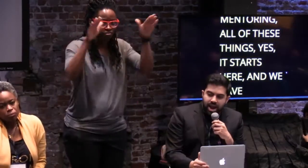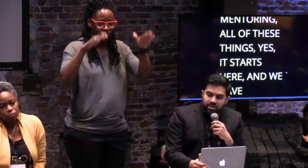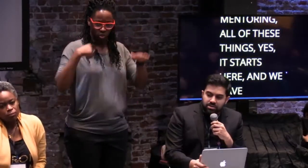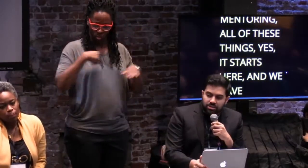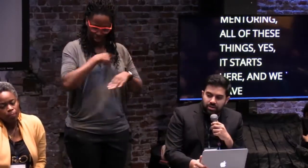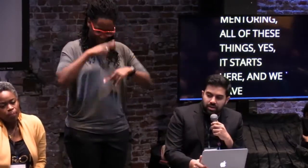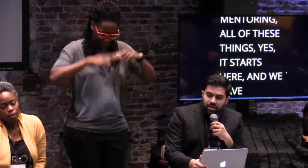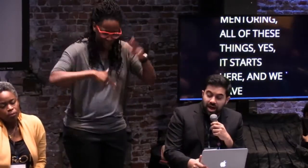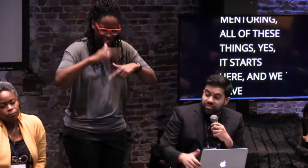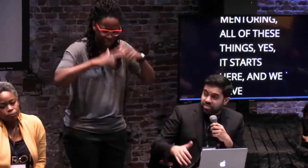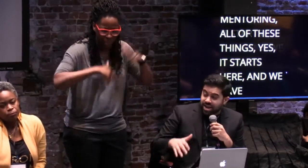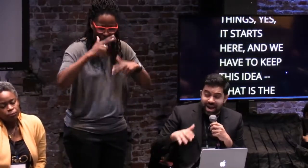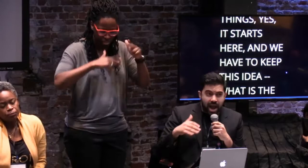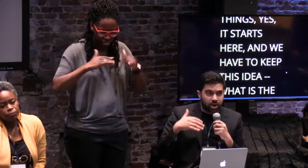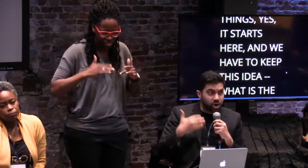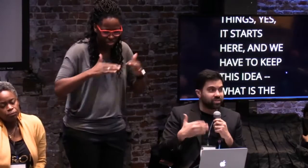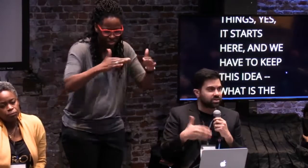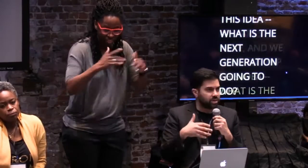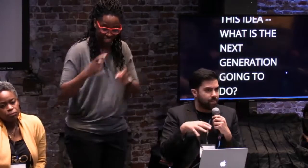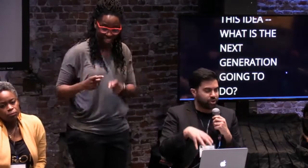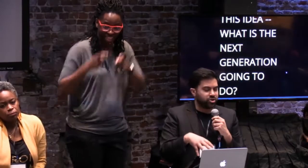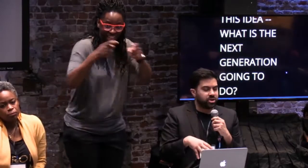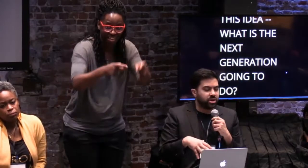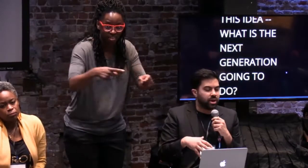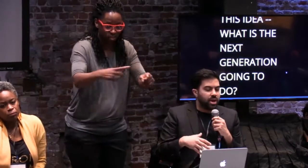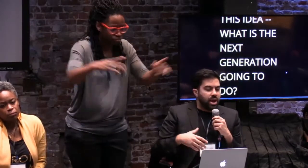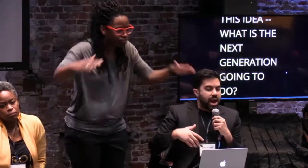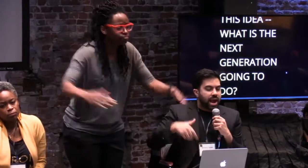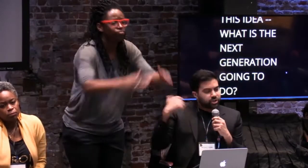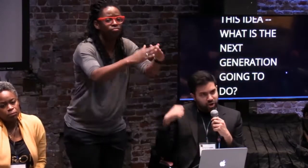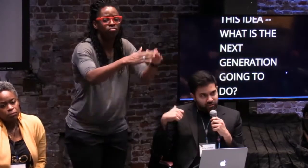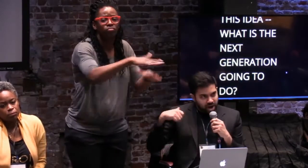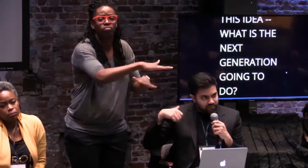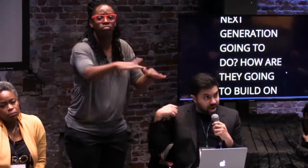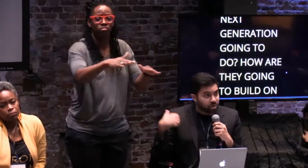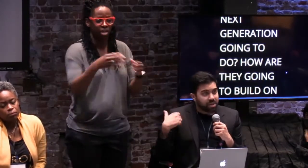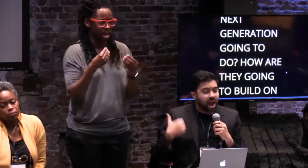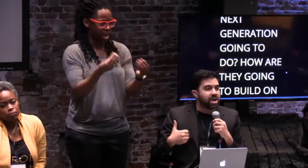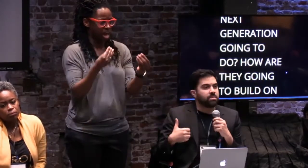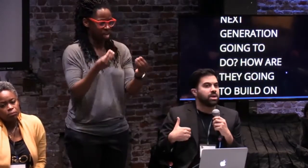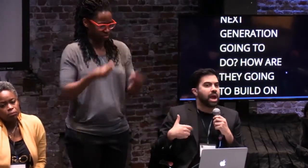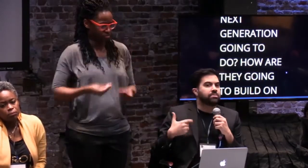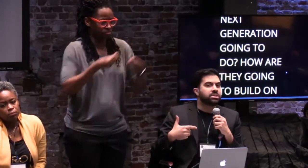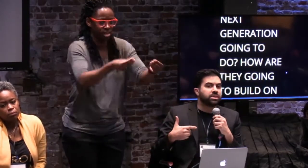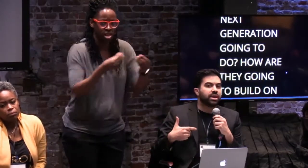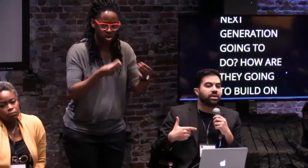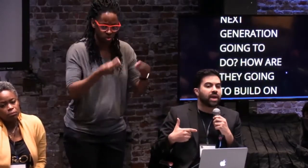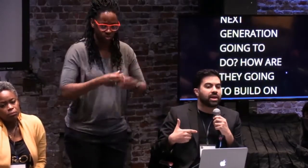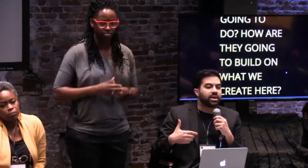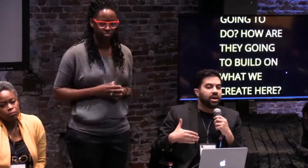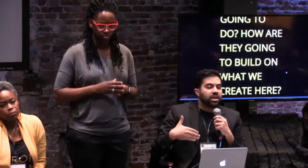I look at this opportunity, and I turn around. If I look behind me, I'm seeing that